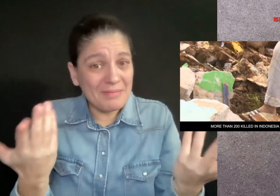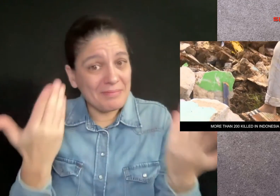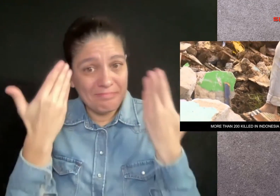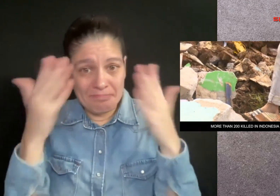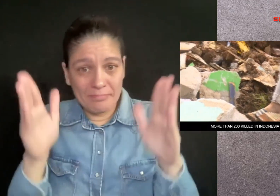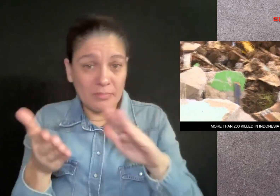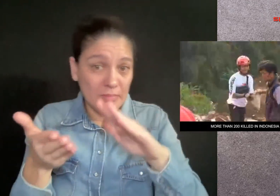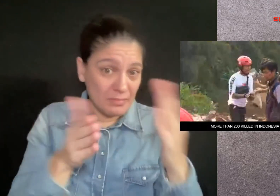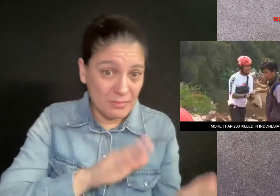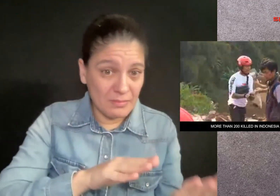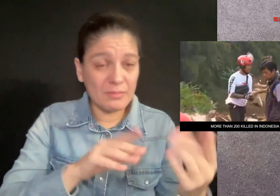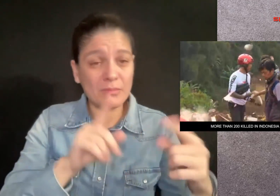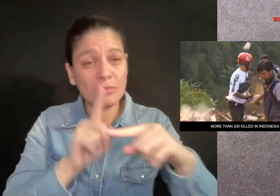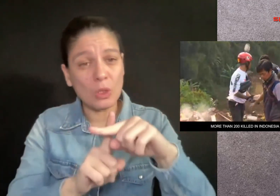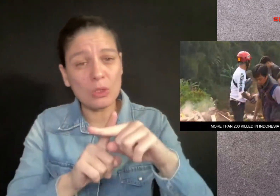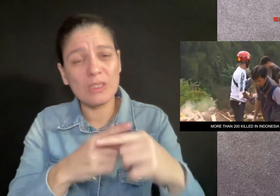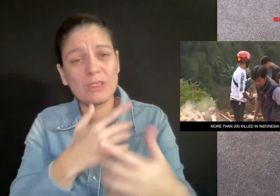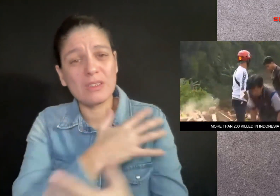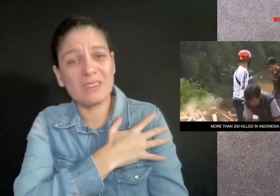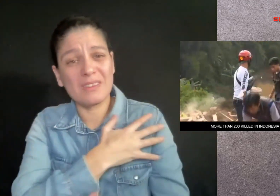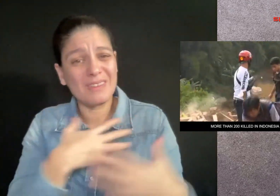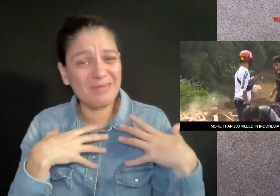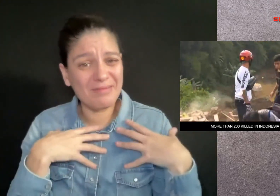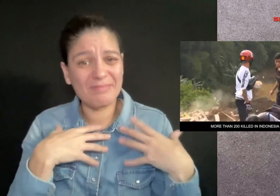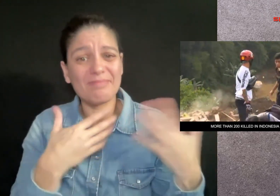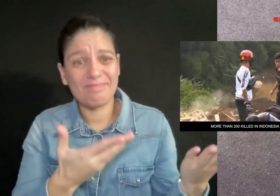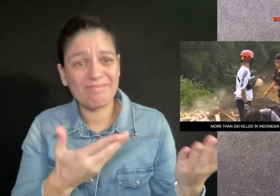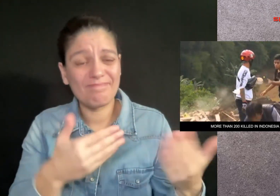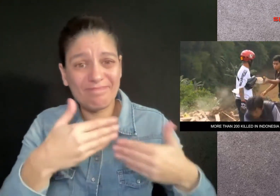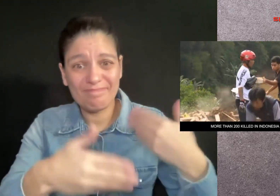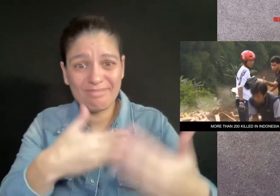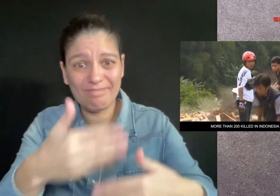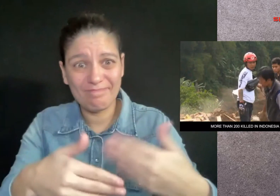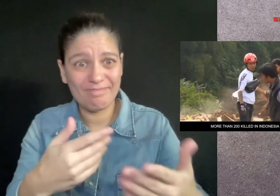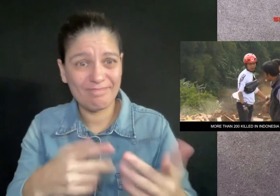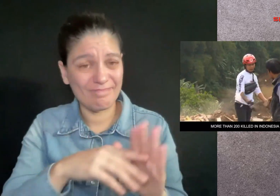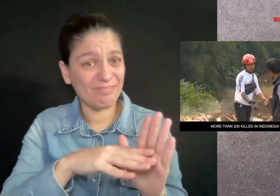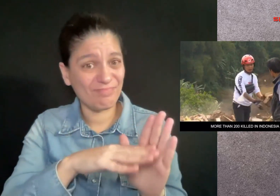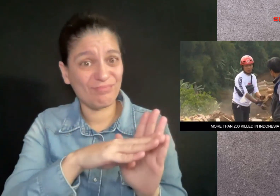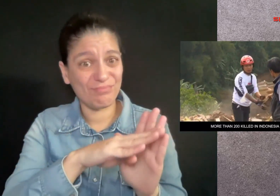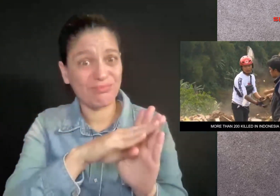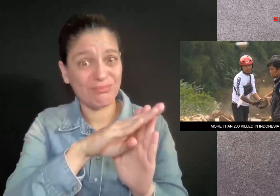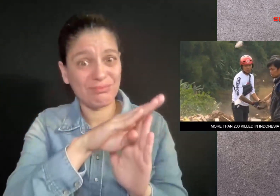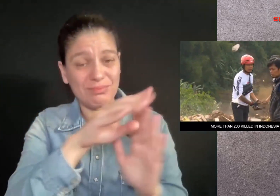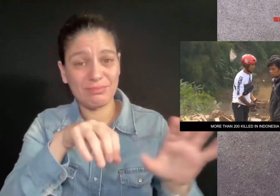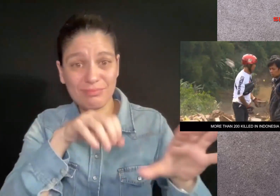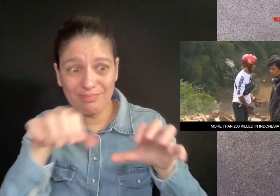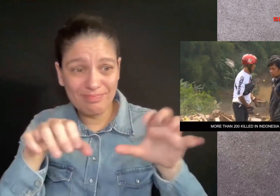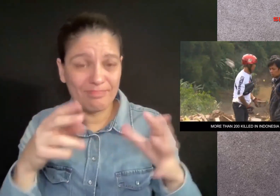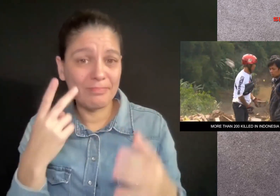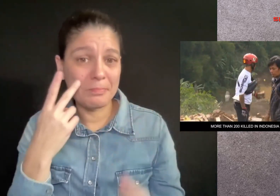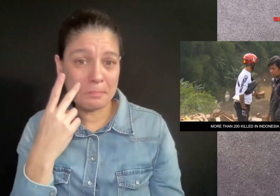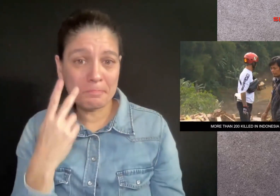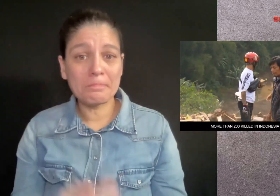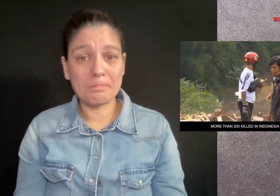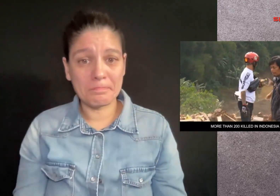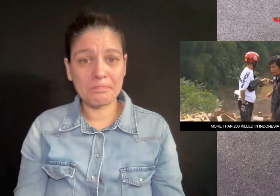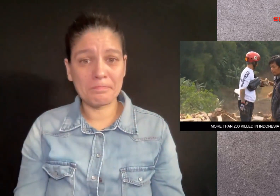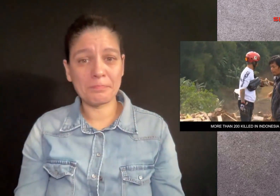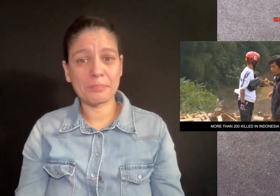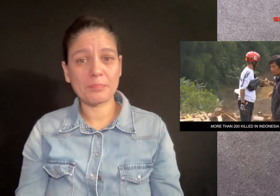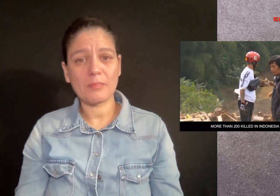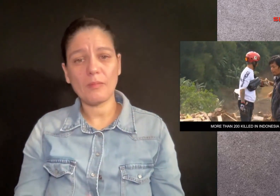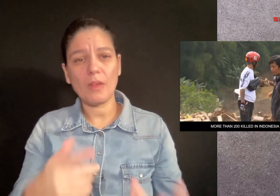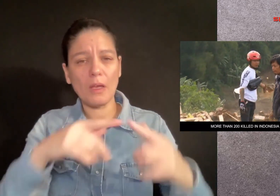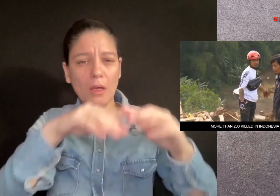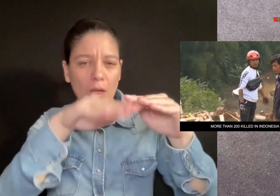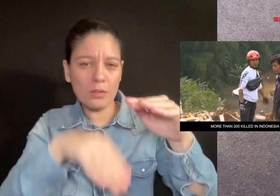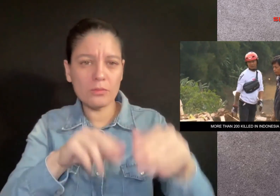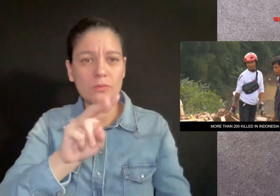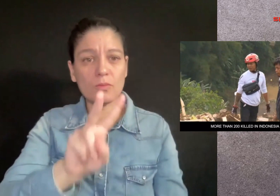teams expect the number of dead and injured will continue to rise